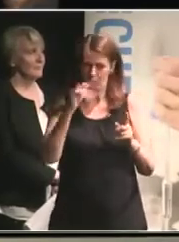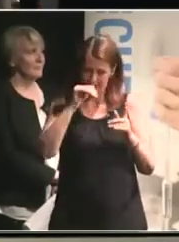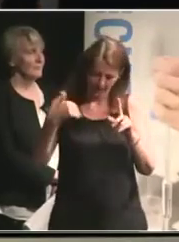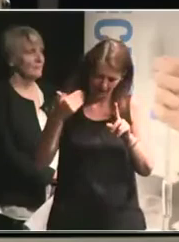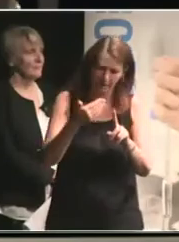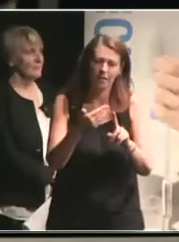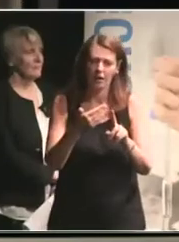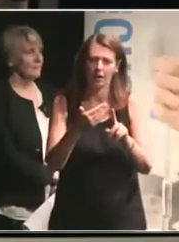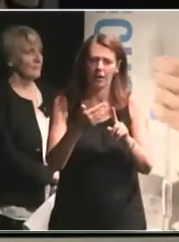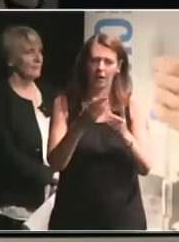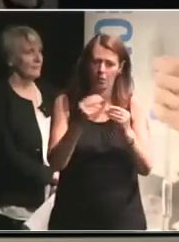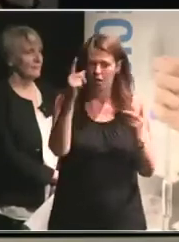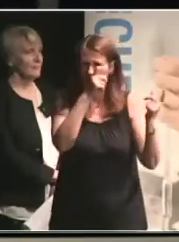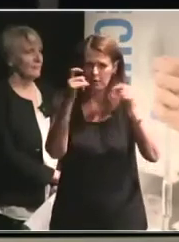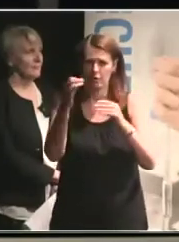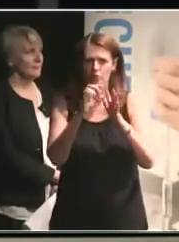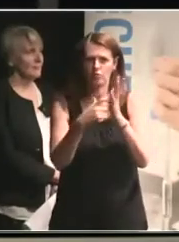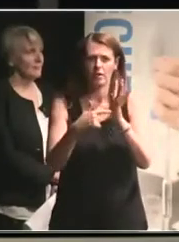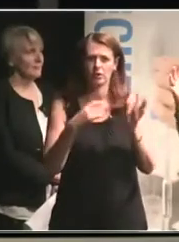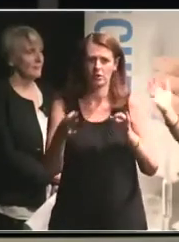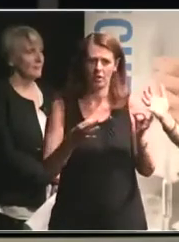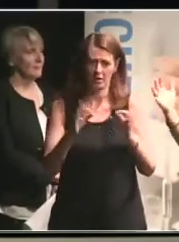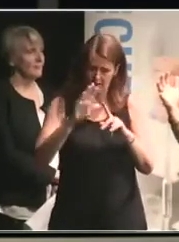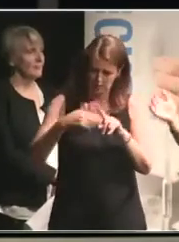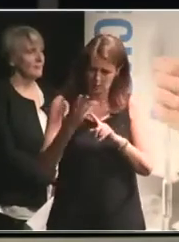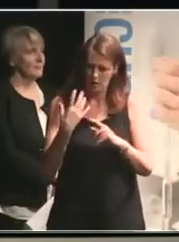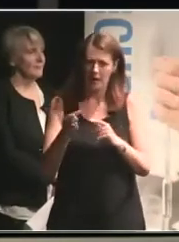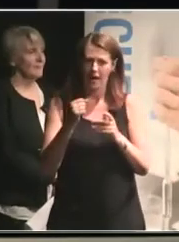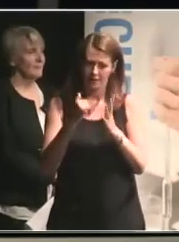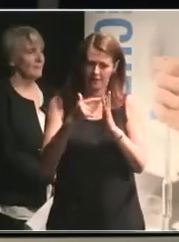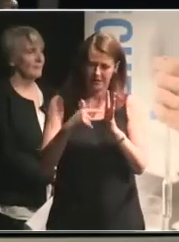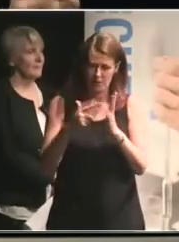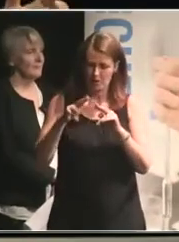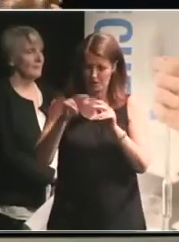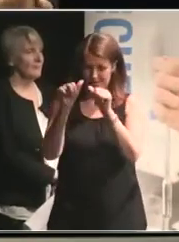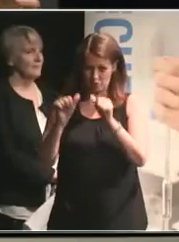with innovative product design until we have a set of materials that meet these needs